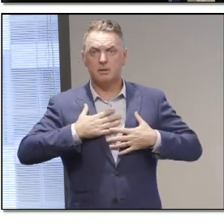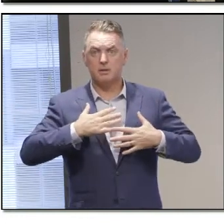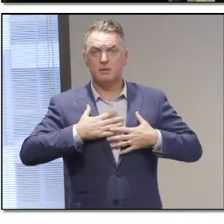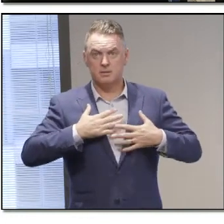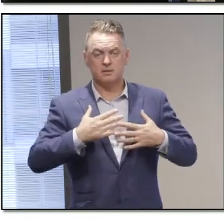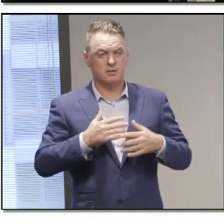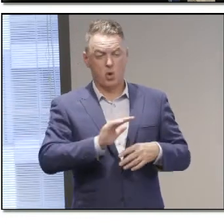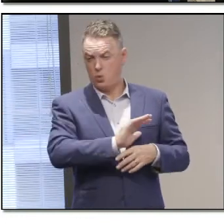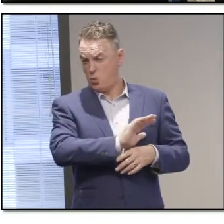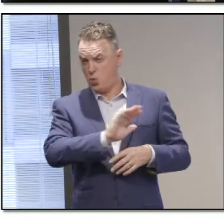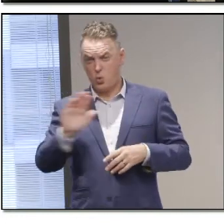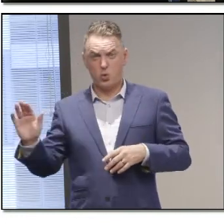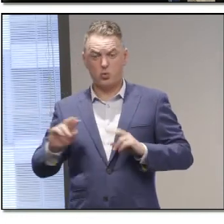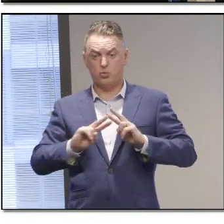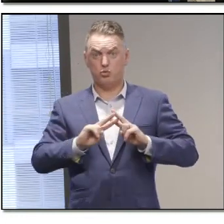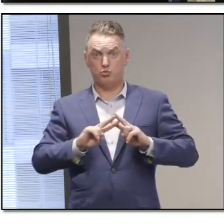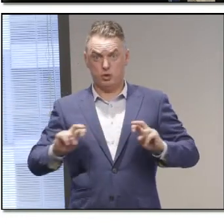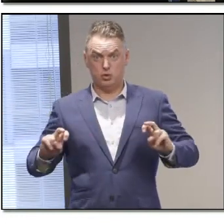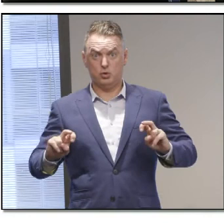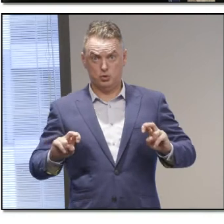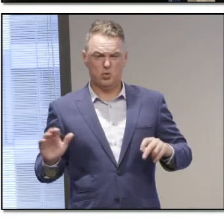and the first time they measure lung function asthmatics have lower lung function than the